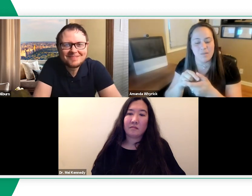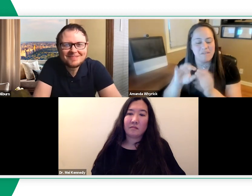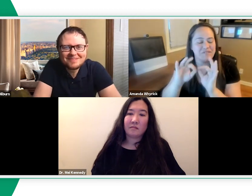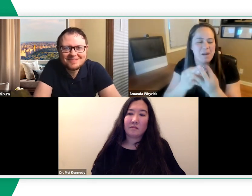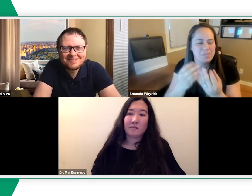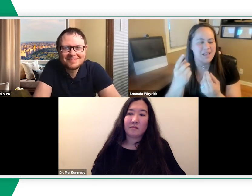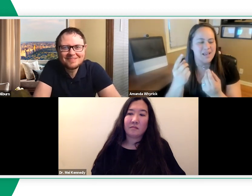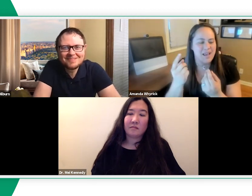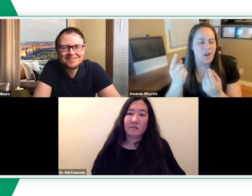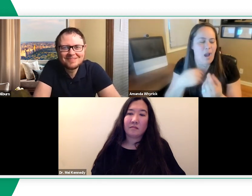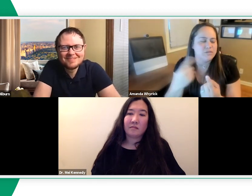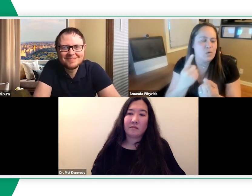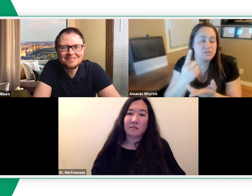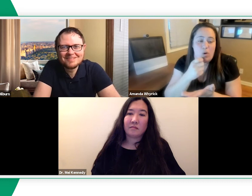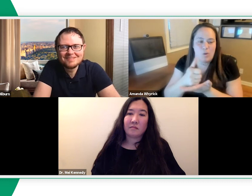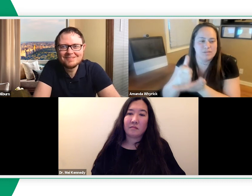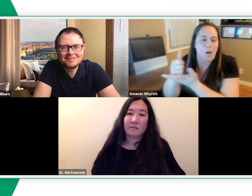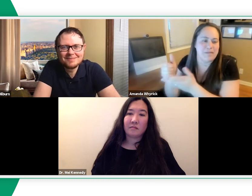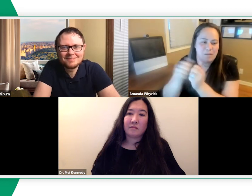before. Then, my family, I was always the one who was helping them